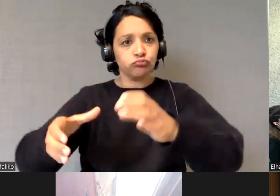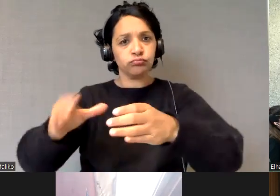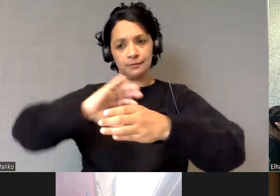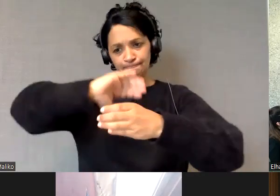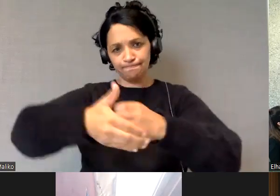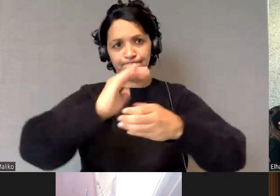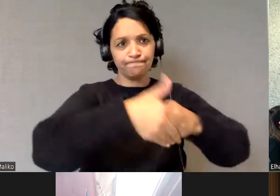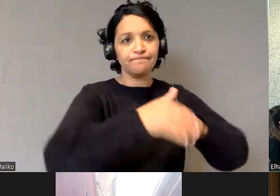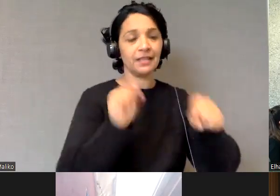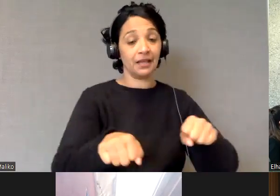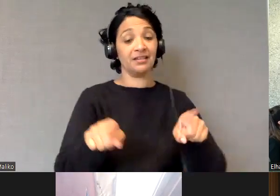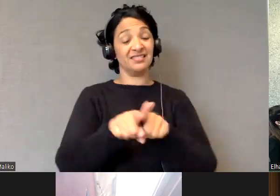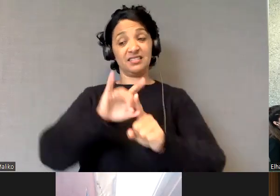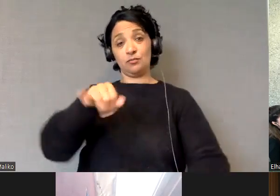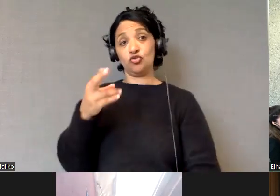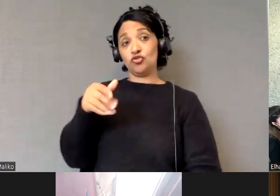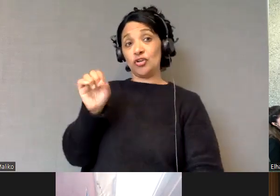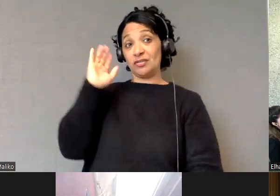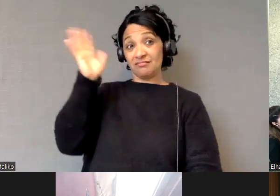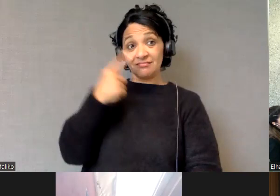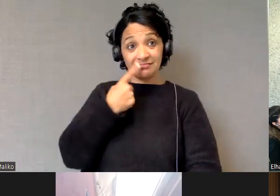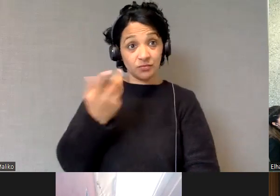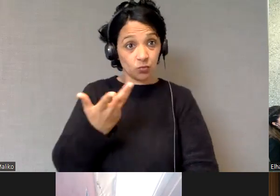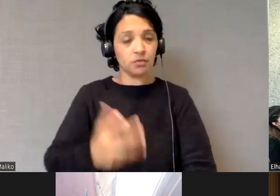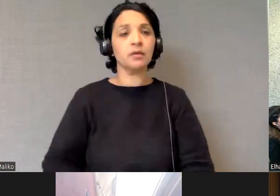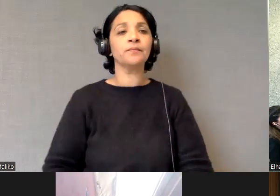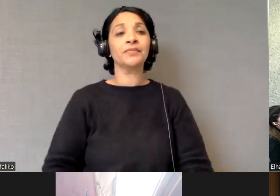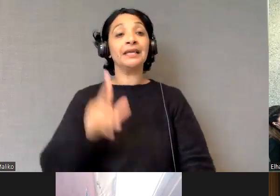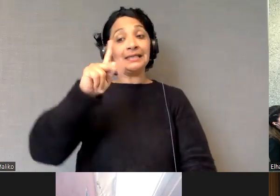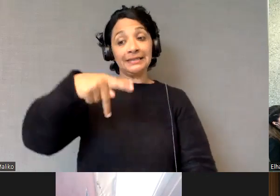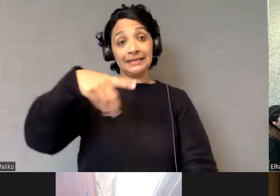as Jarrod was mentioning, organisations of persons with disabilities can participate